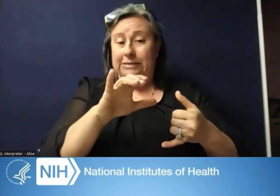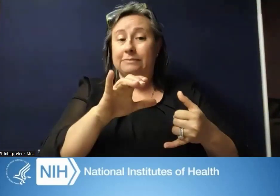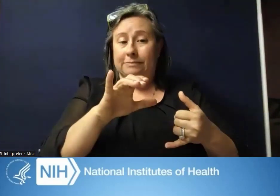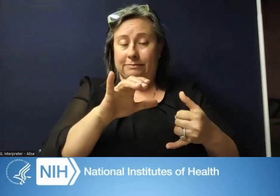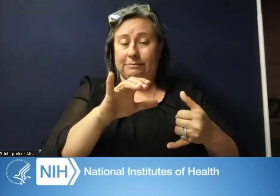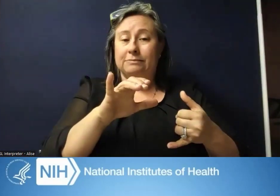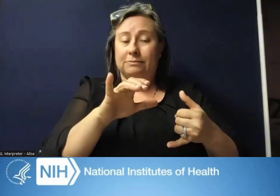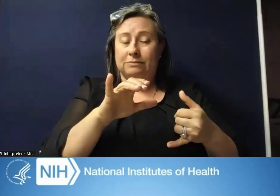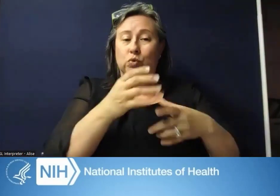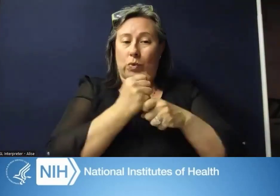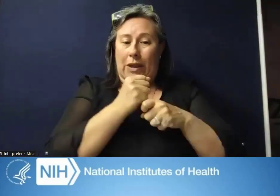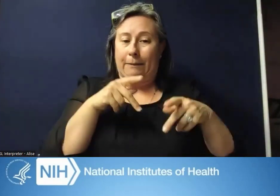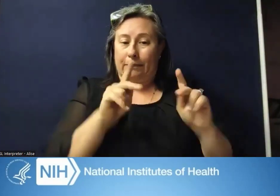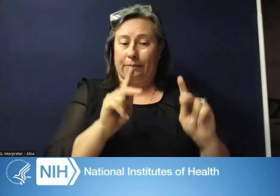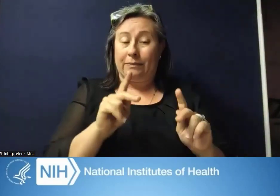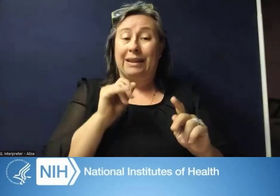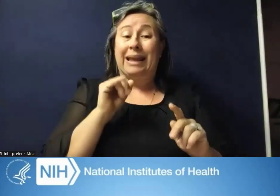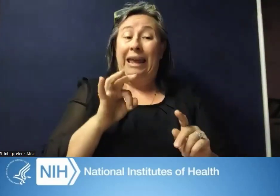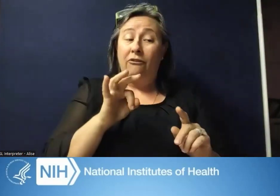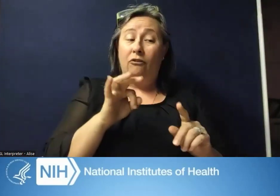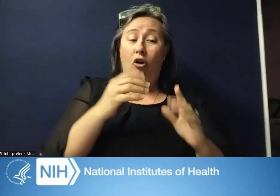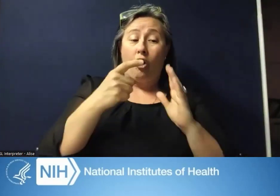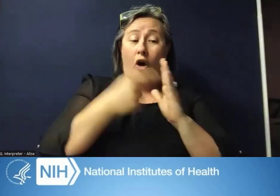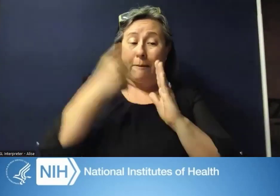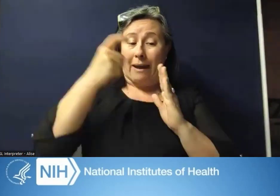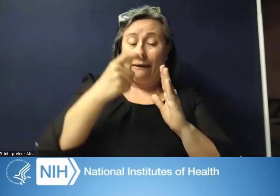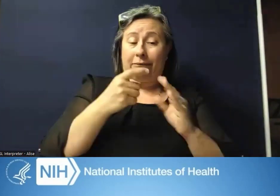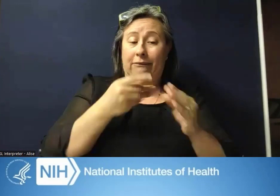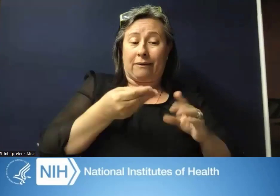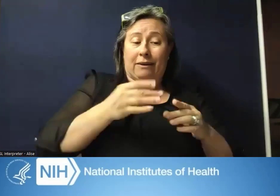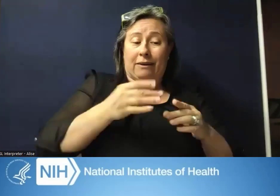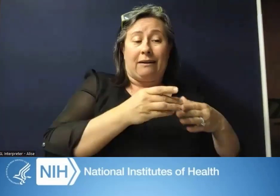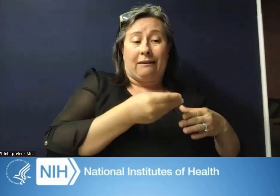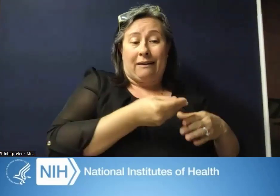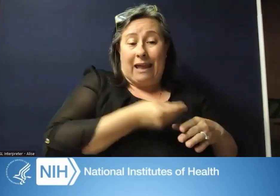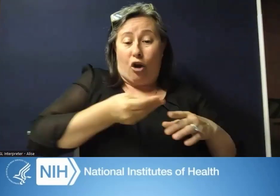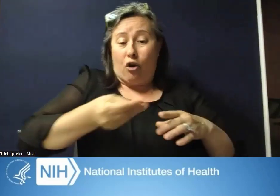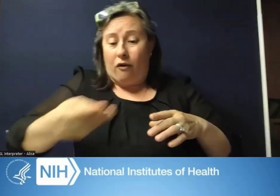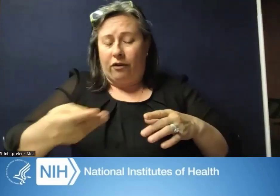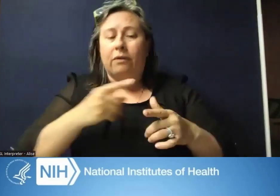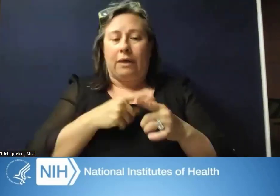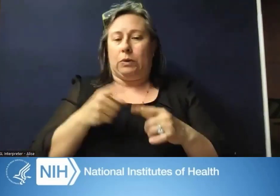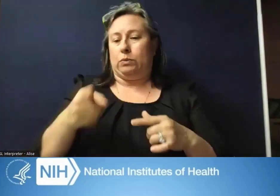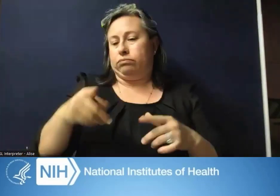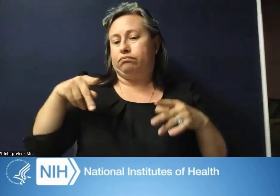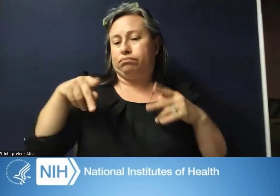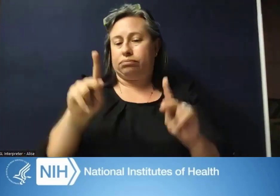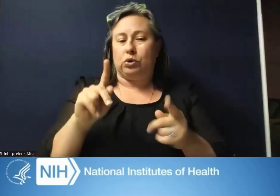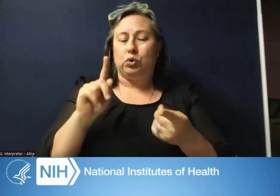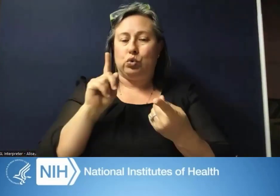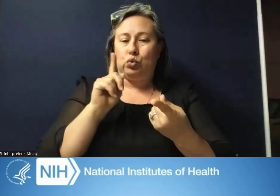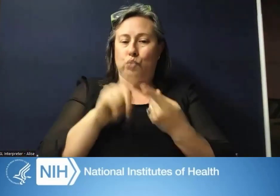If the award has automatic carryover approval, then you're allowed to spend any unspent balance